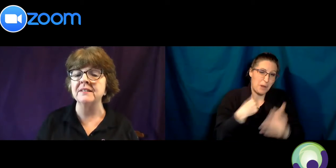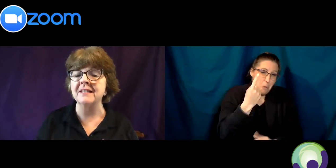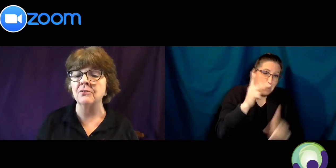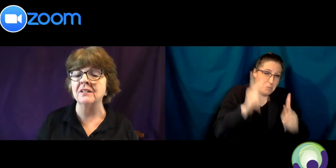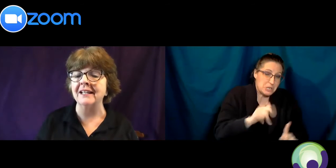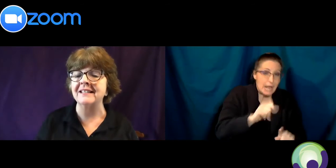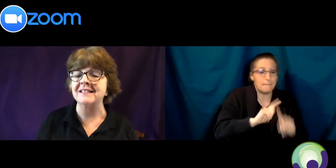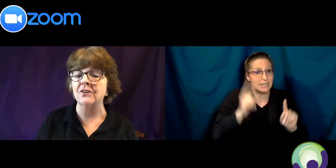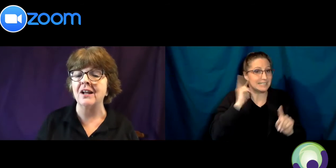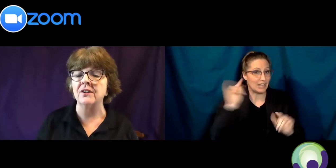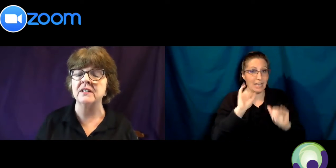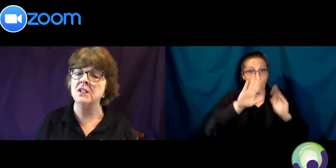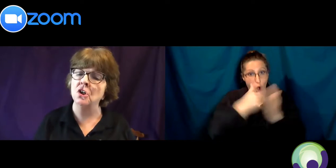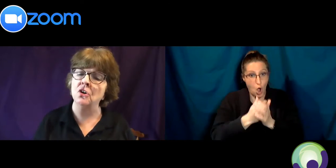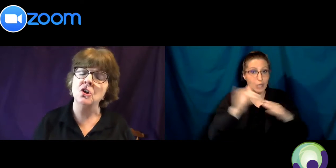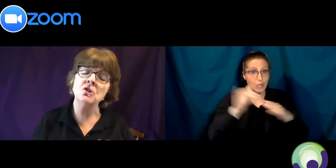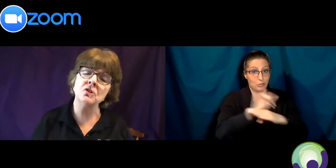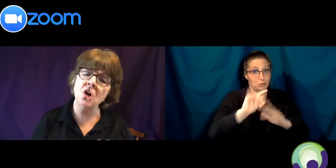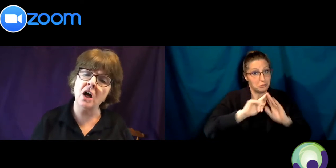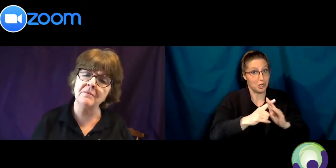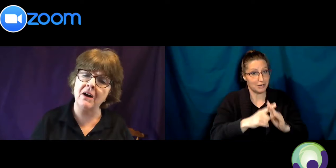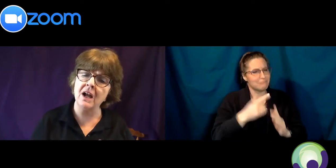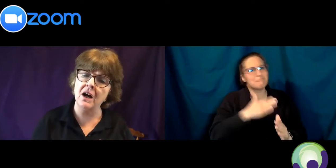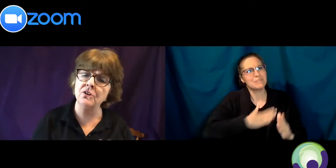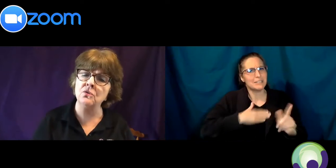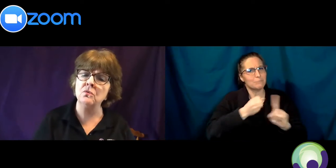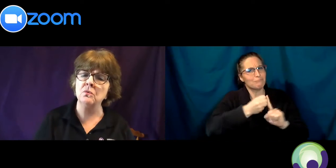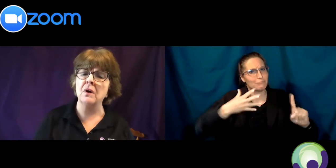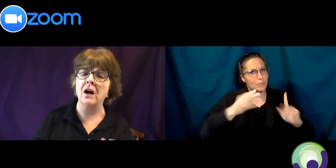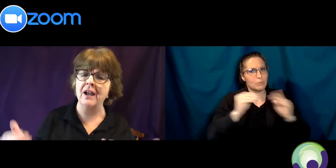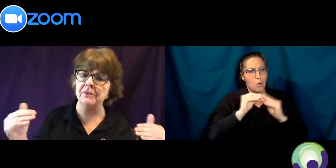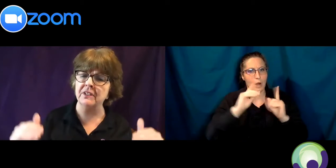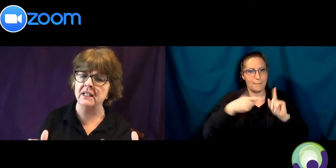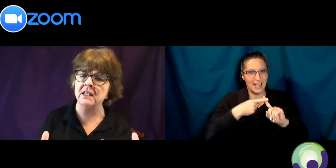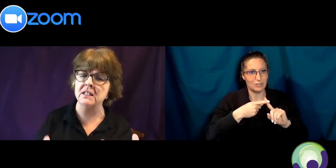sounded like they started out as an intern. So talk about how you are able to get in as an